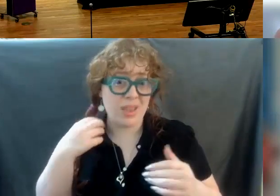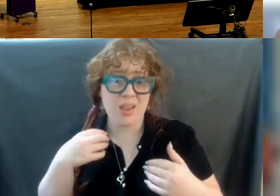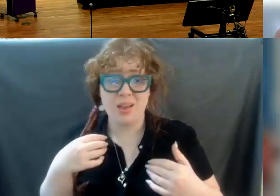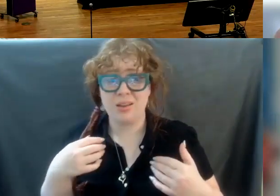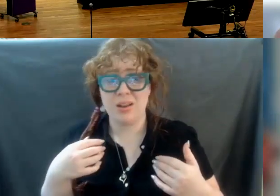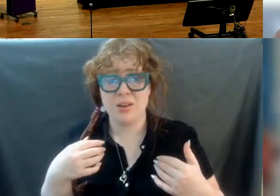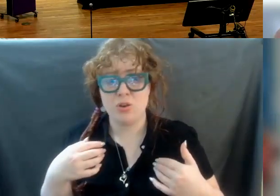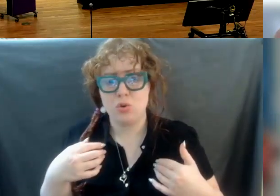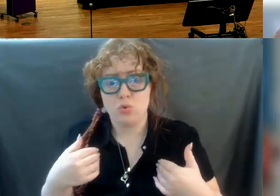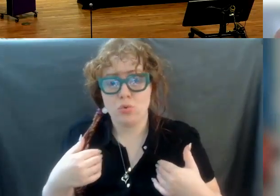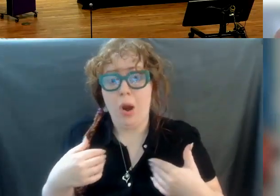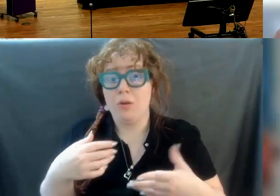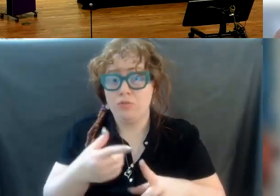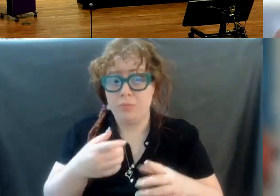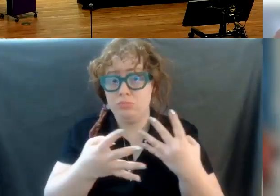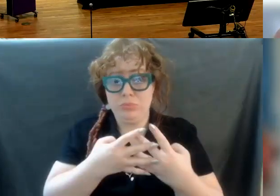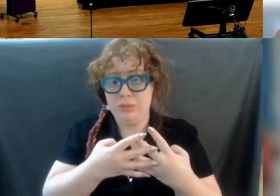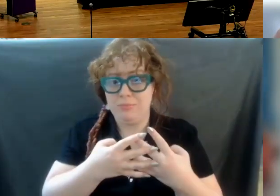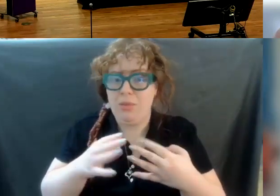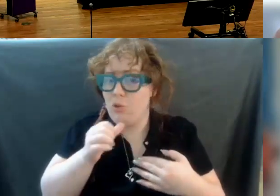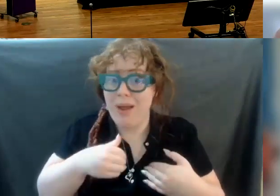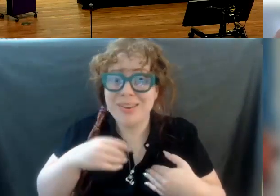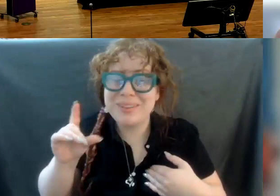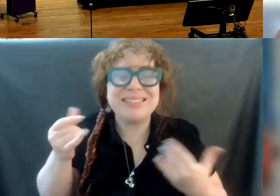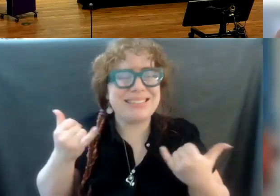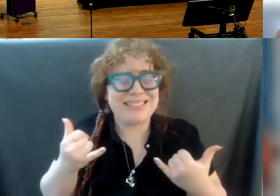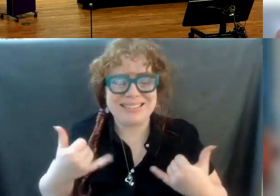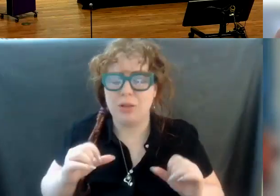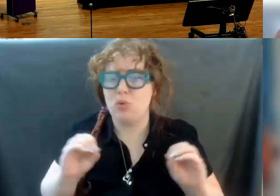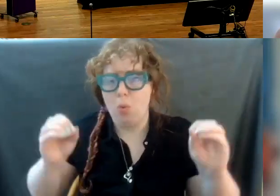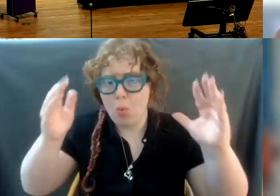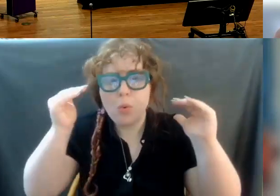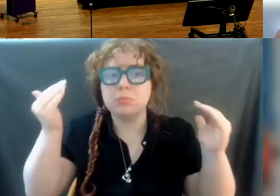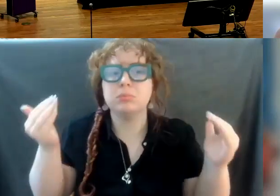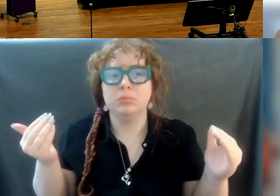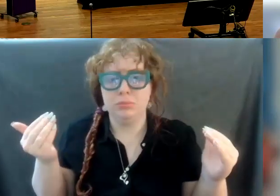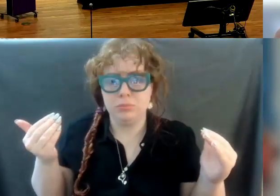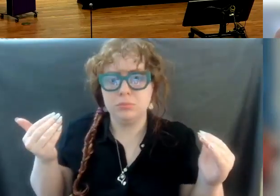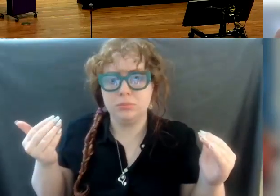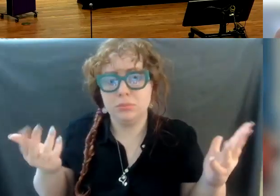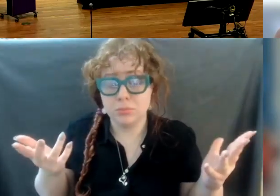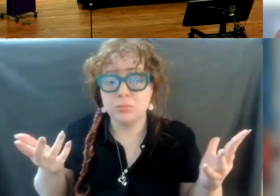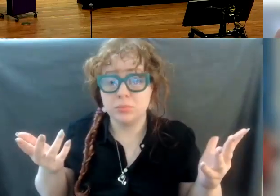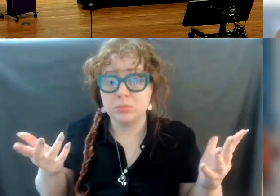So I think it's just a message of the people in the community that there's going to be a lot of conversations that we're going to need